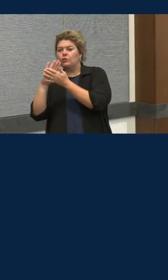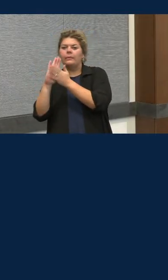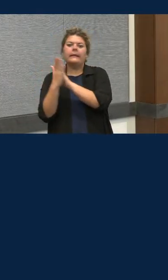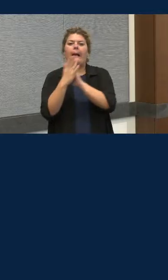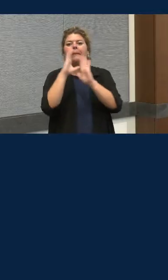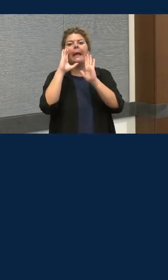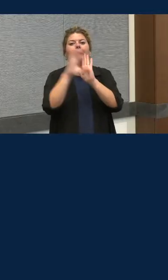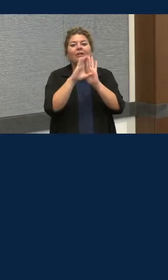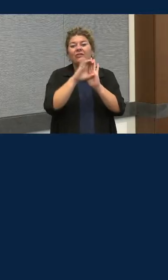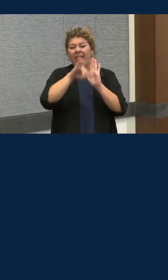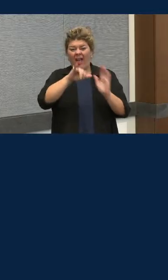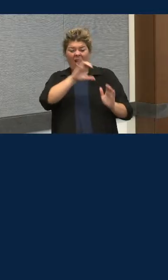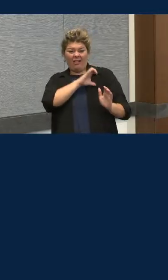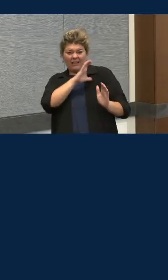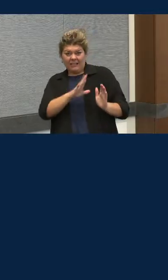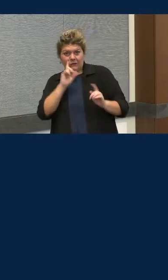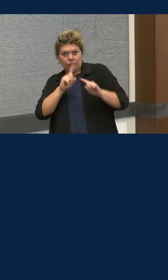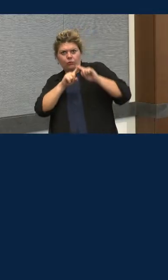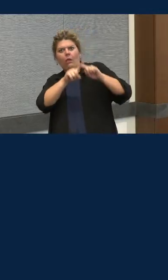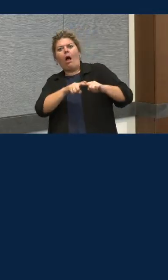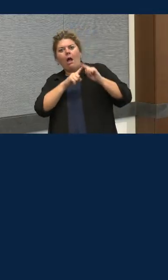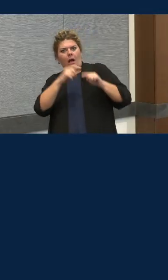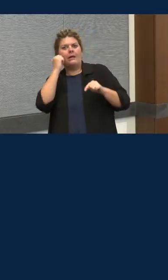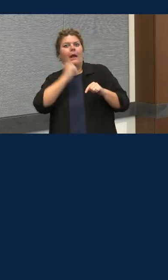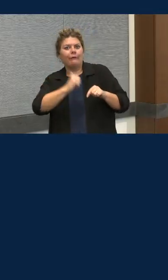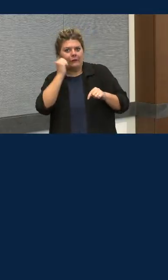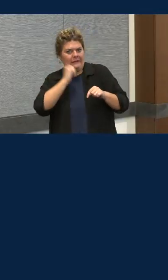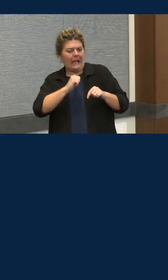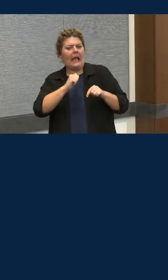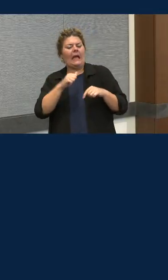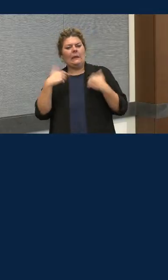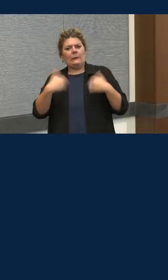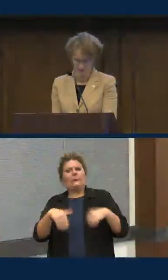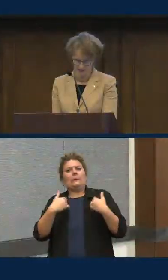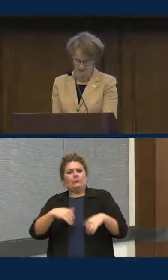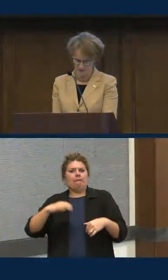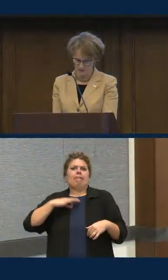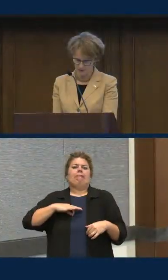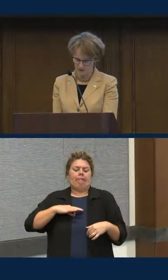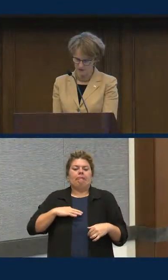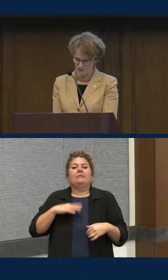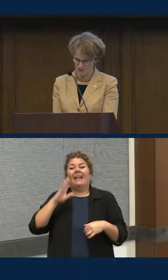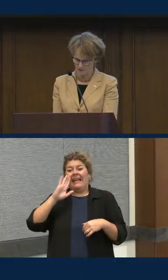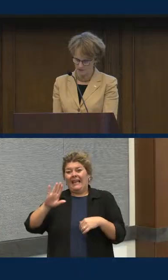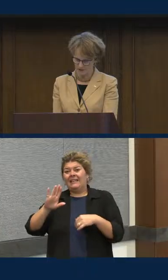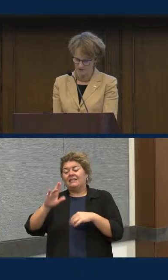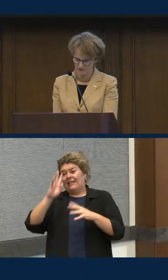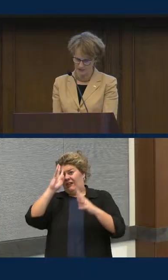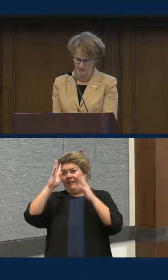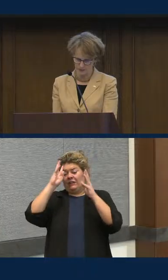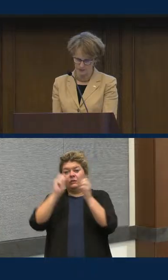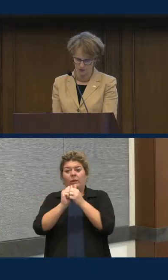images that clinicians and researchers rely upon every day. His innovations in computed tomography have enabled